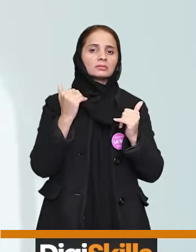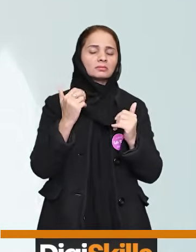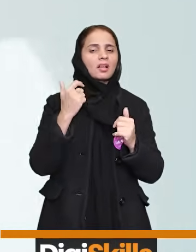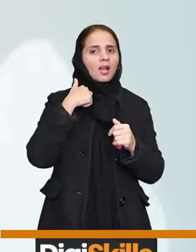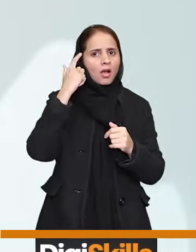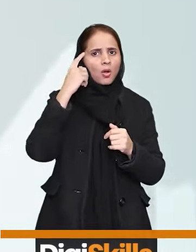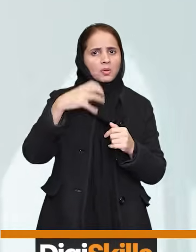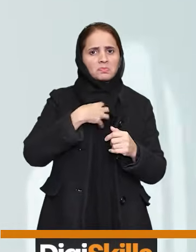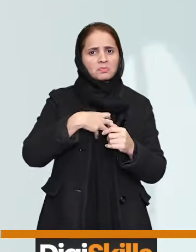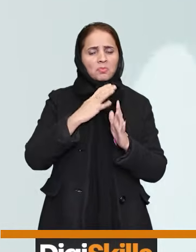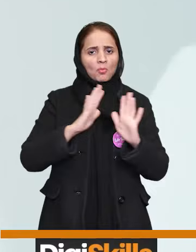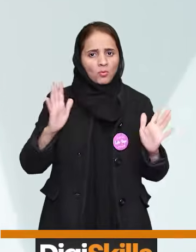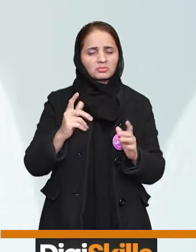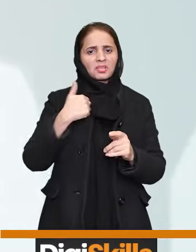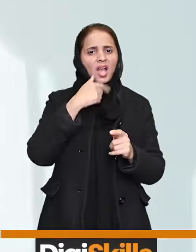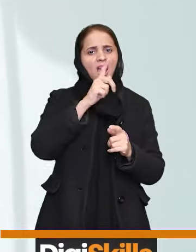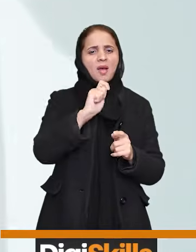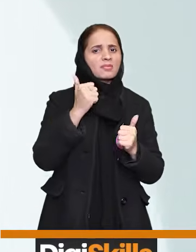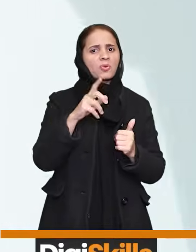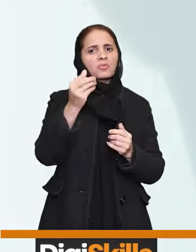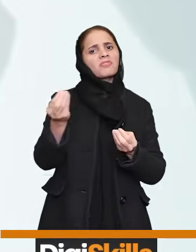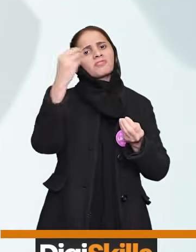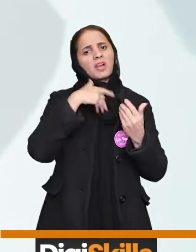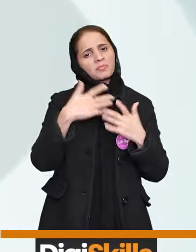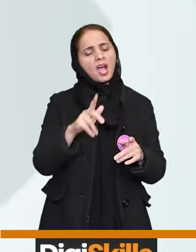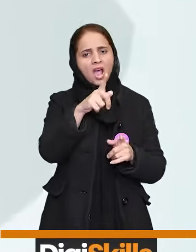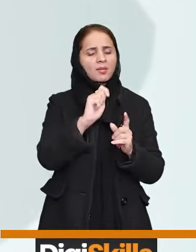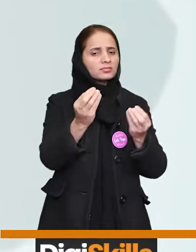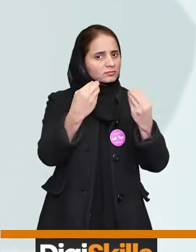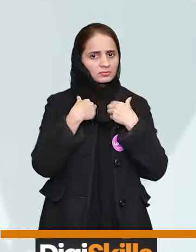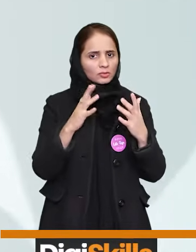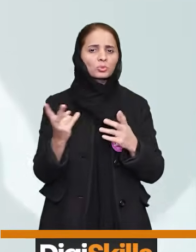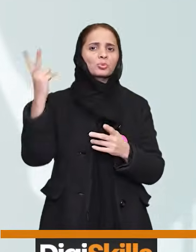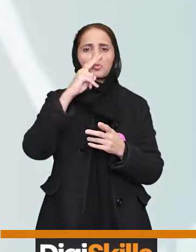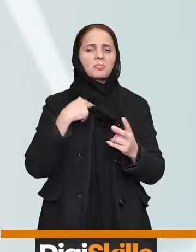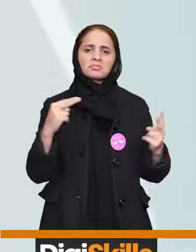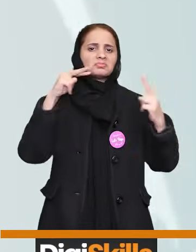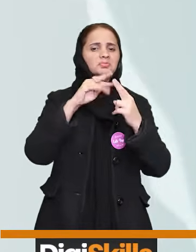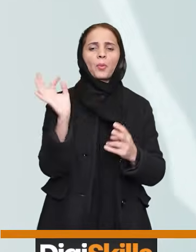They got so angry that they said, ‘keep the money too’. ‘But we will not come back to your country’.